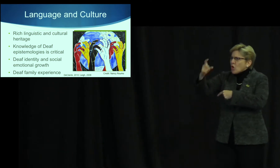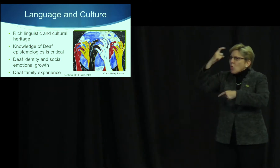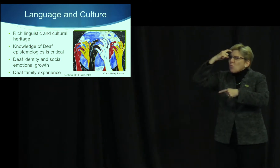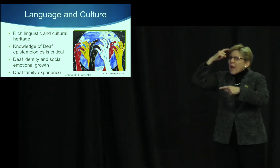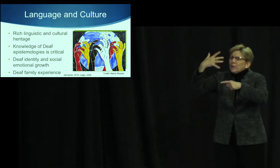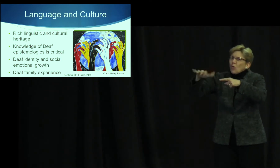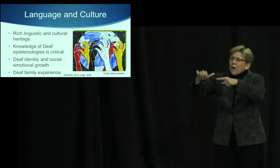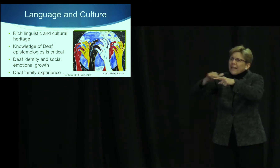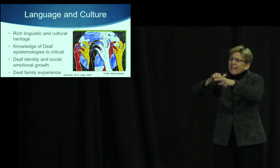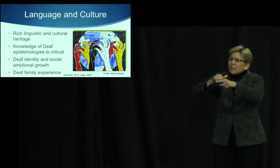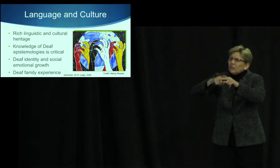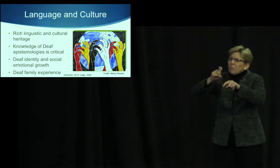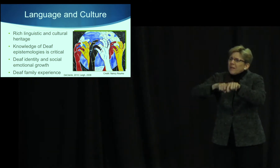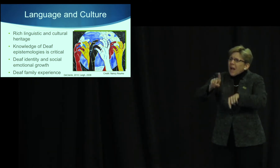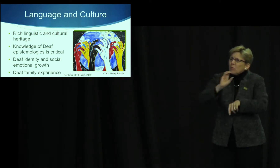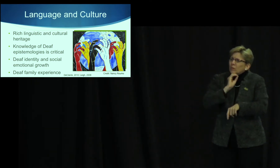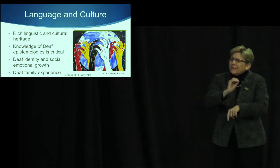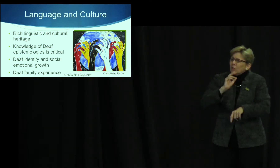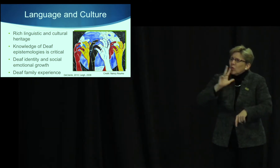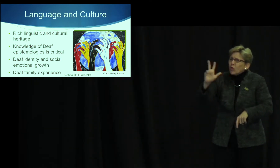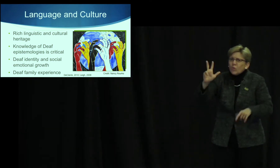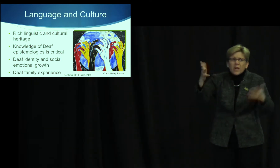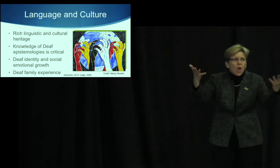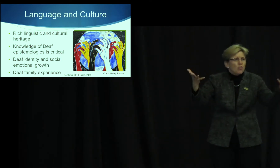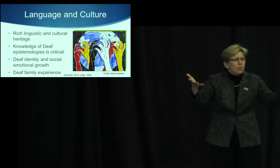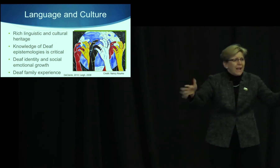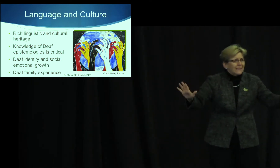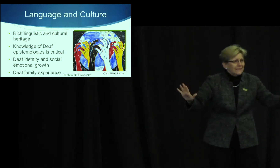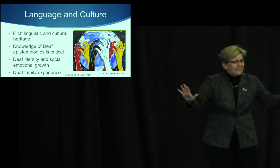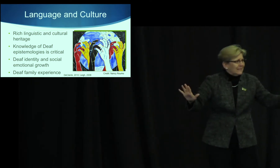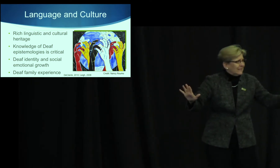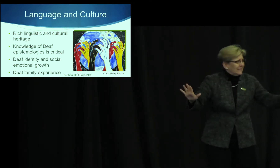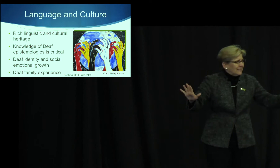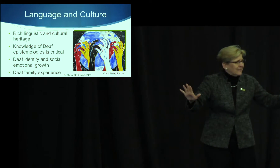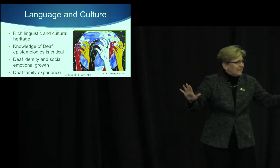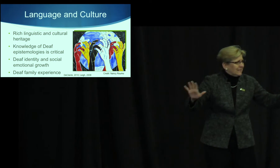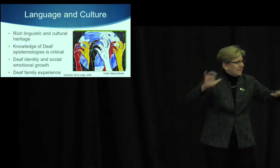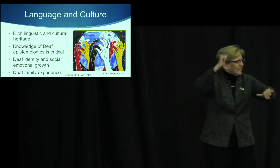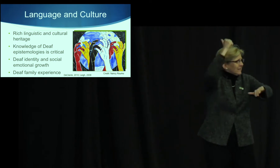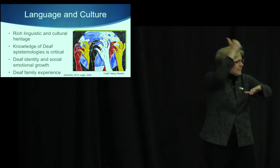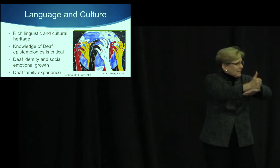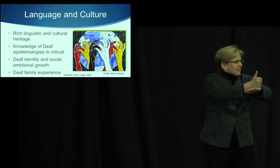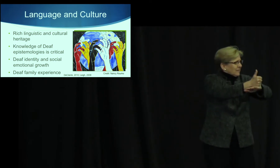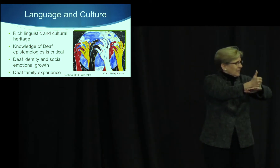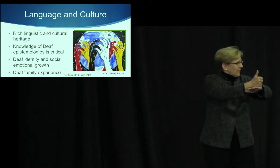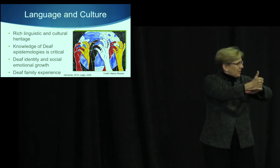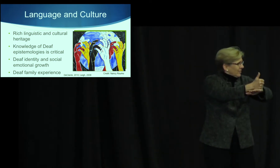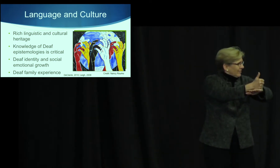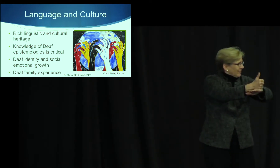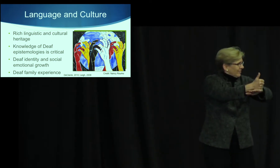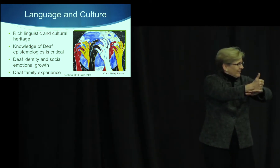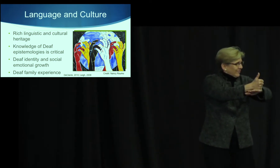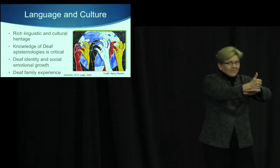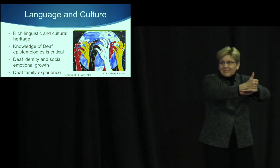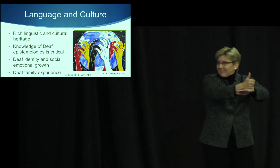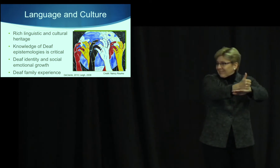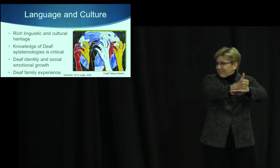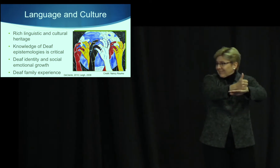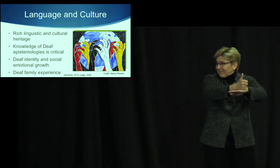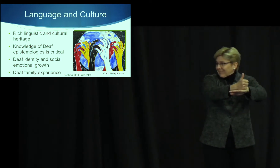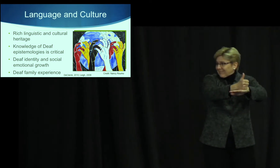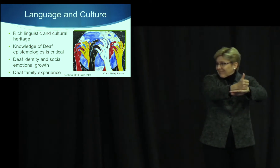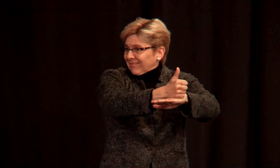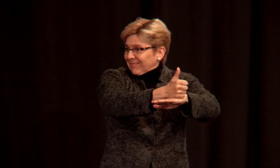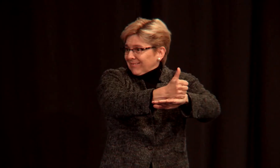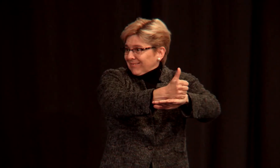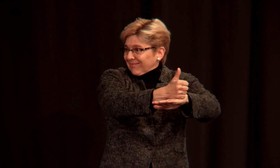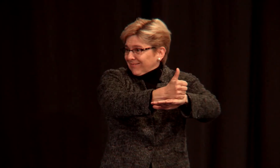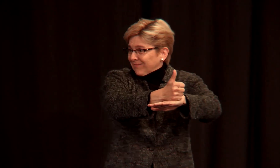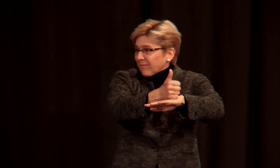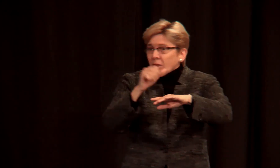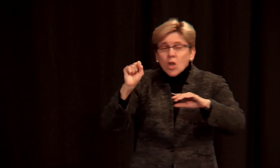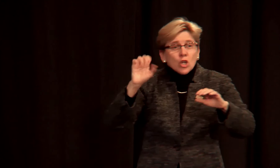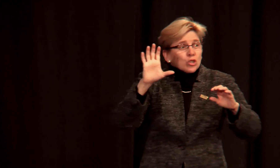because your brain has been trained from birth to three. Your brain is set.